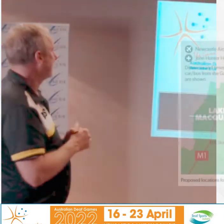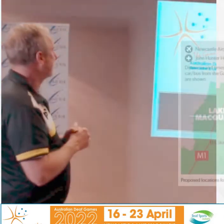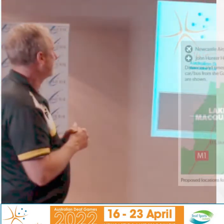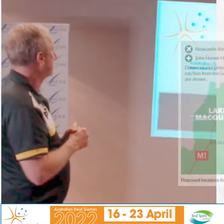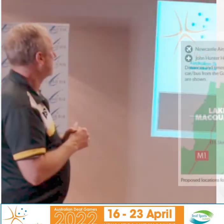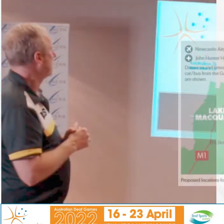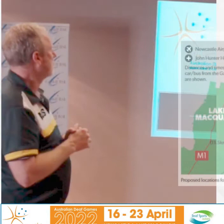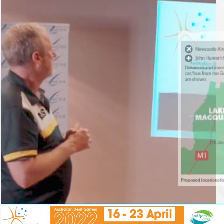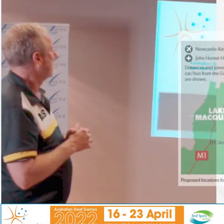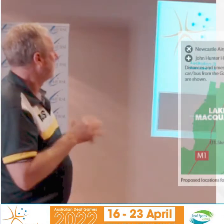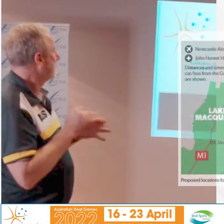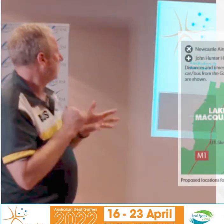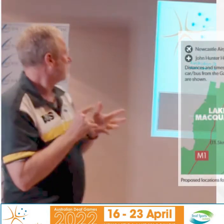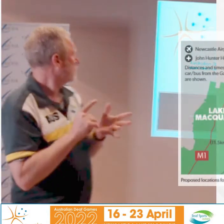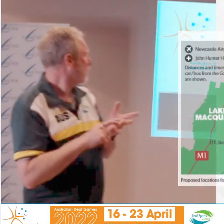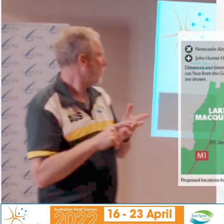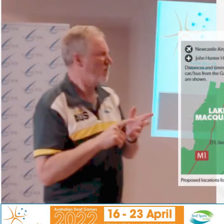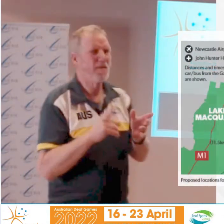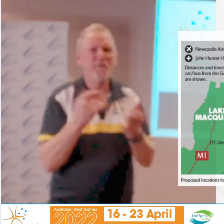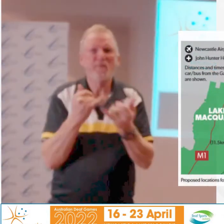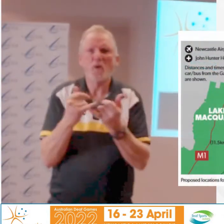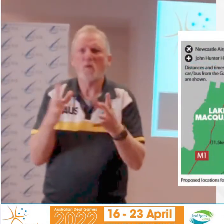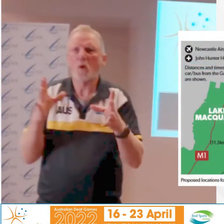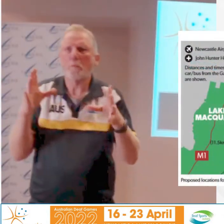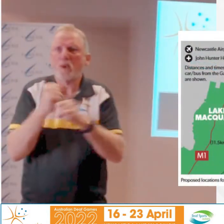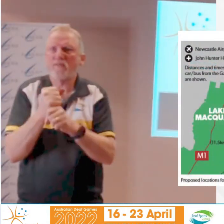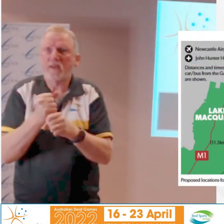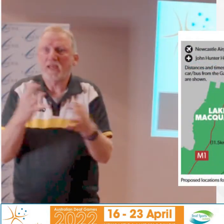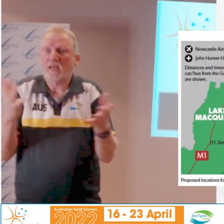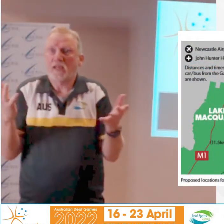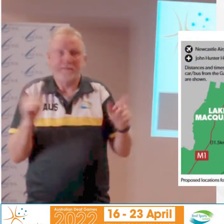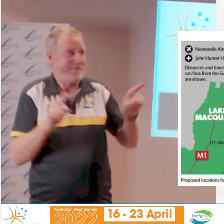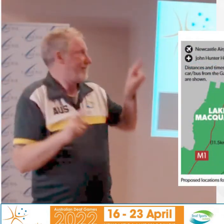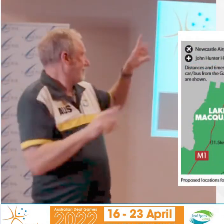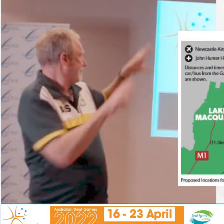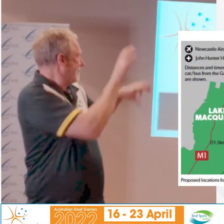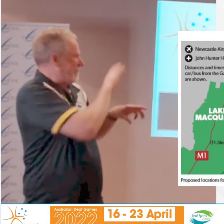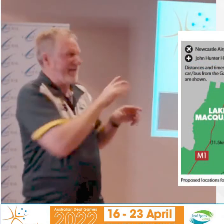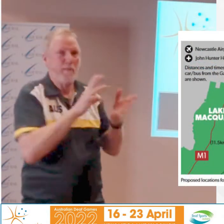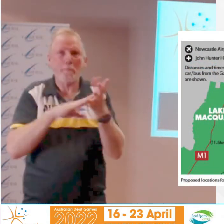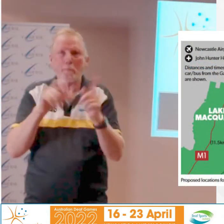next slide please okay so briefly we're looking